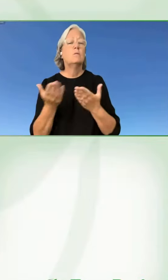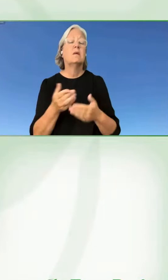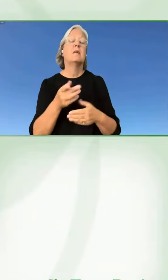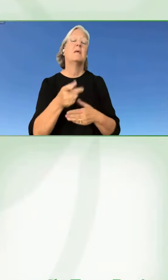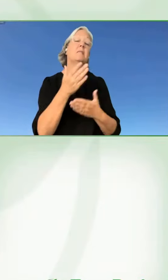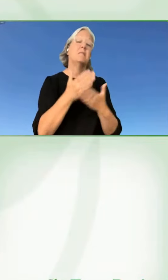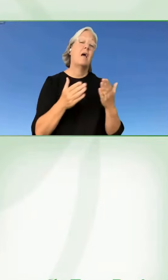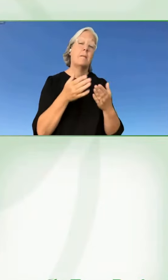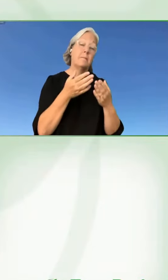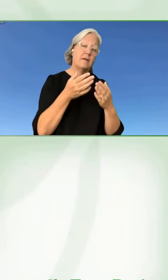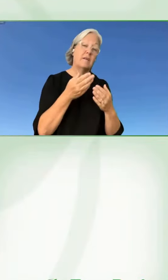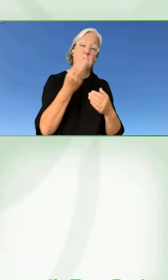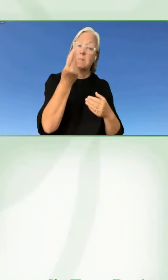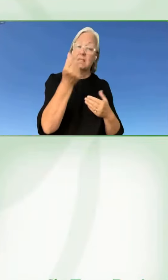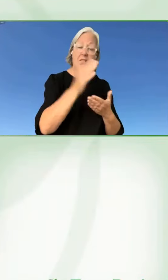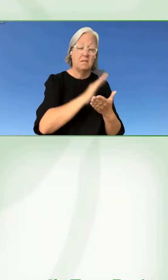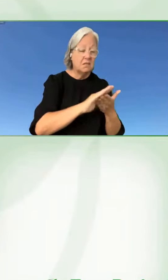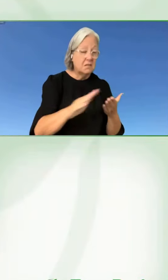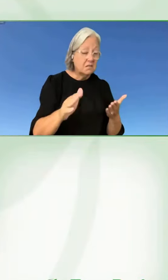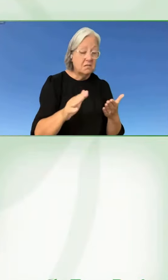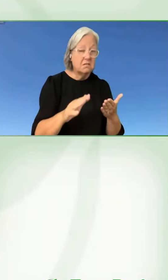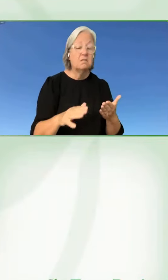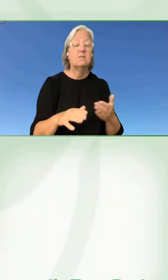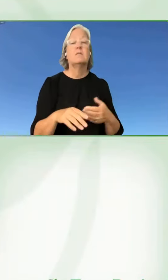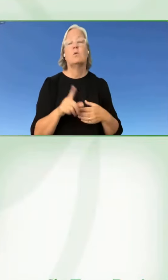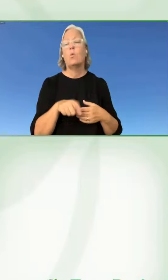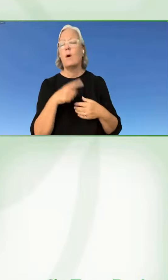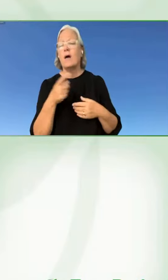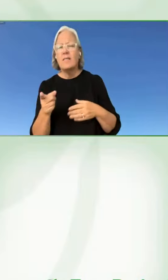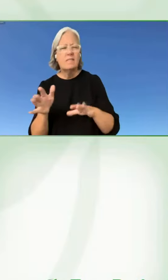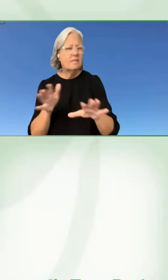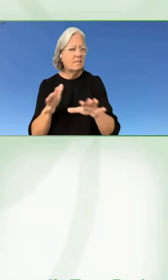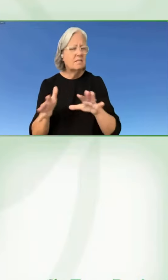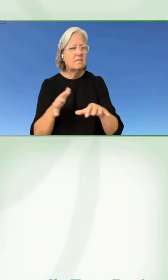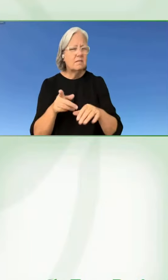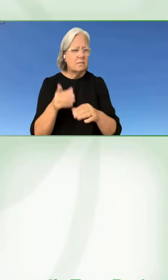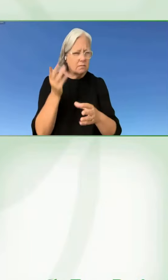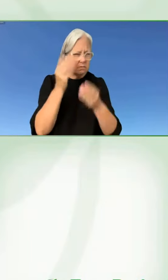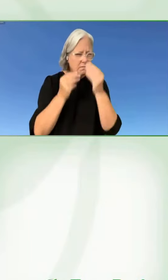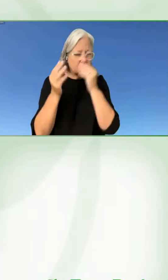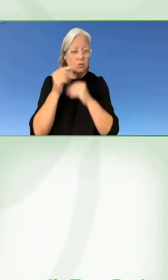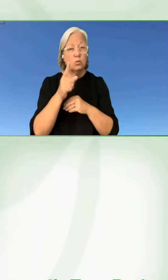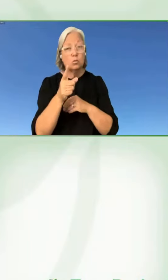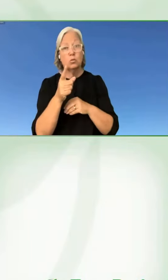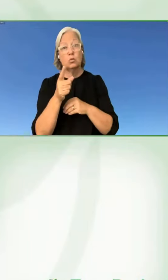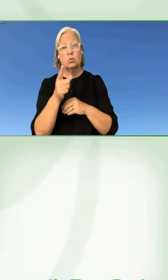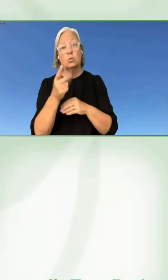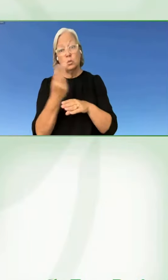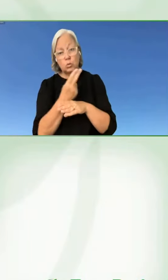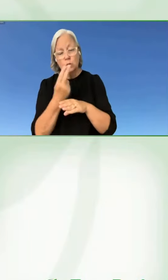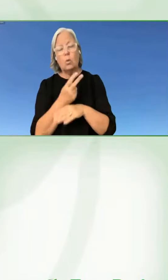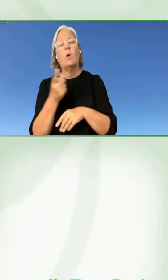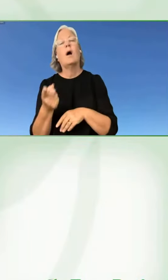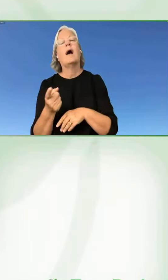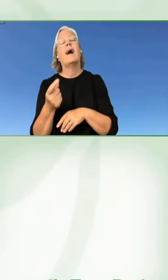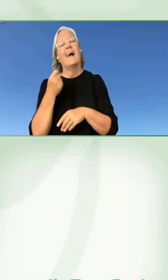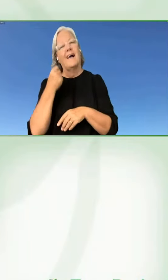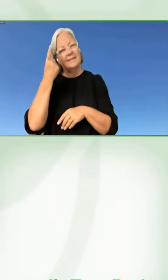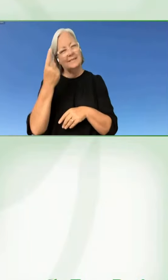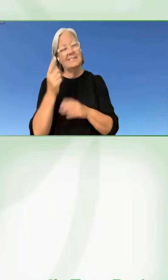sign language. And now we are working on education for deaf people, to reach for deaf people higher quality in education so we can use our technology also for education settings. If we have videos for example, we can also provide the text for the video. One person makes the sign language video, and other, a native speaker makes the sign language video, another person who is capable to correct this video, our sign language interpreters who are educated and professionals, and afterwards we can guarantee high quality and authenticity because we have the native signers and we have the qualified interpreters who are correcting